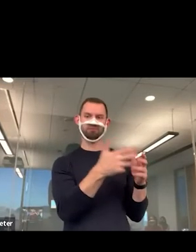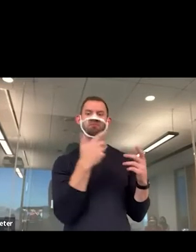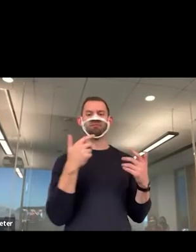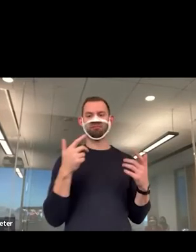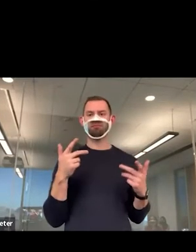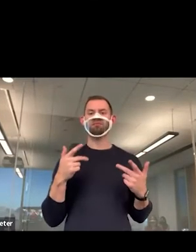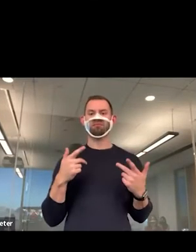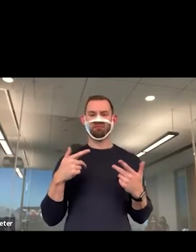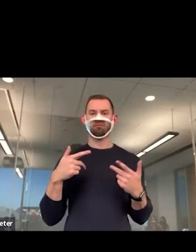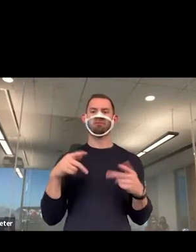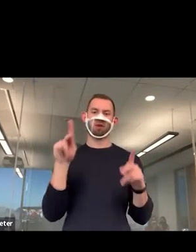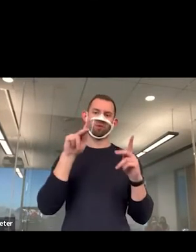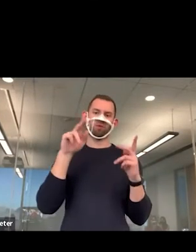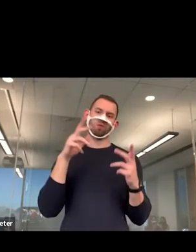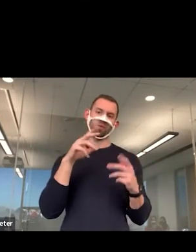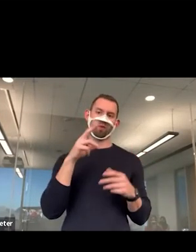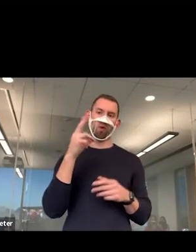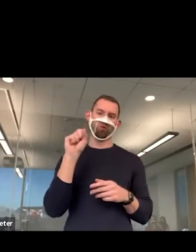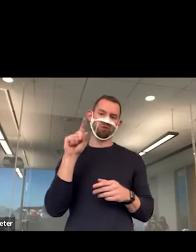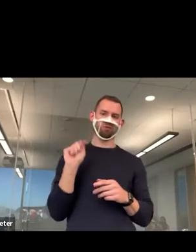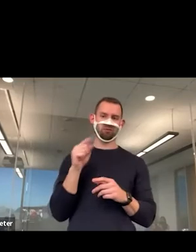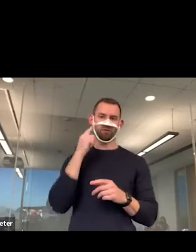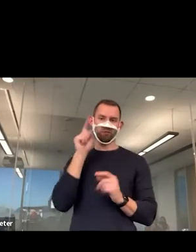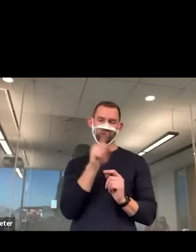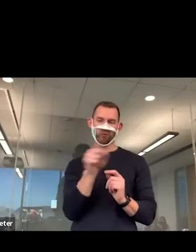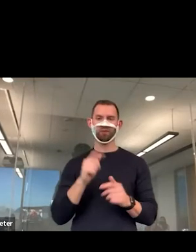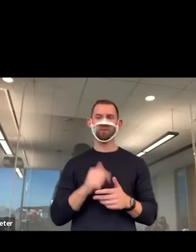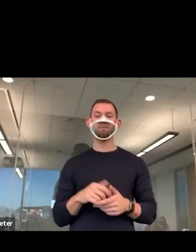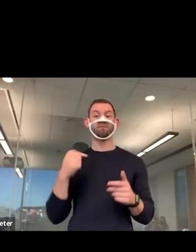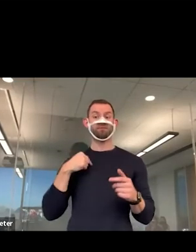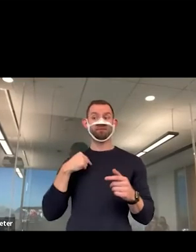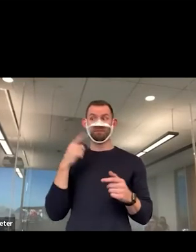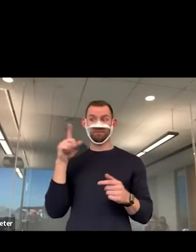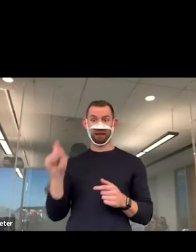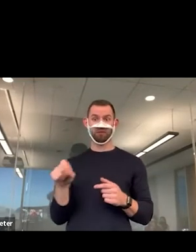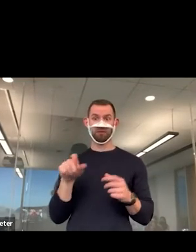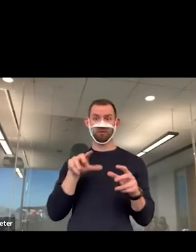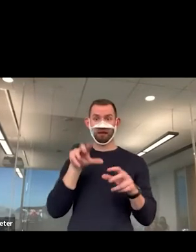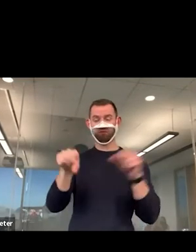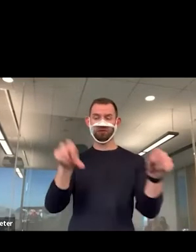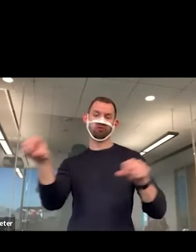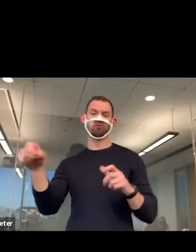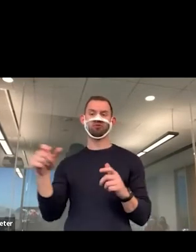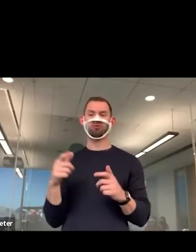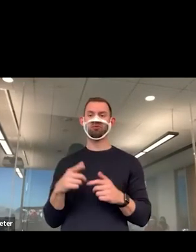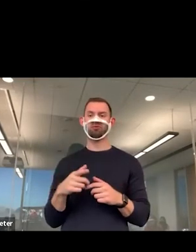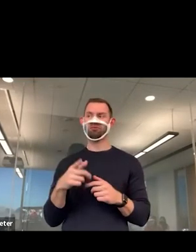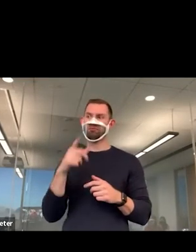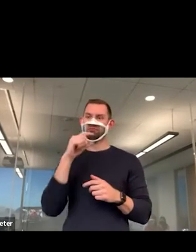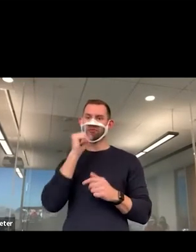outreach to underrepresented groups of people with disabilities and teach them about the ada